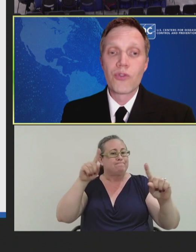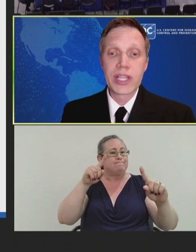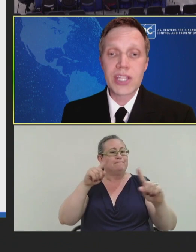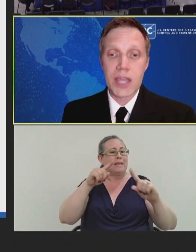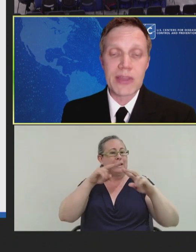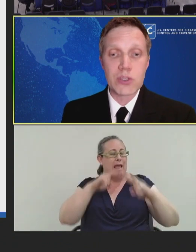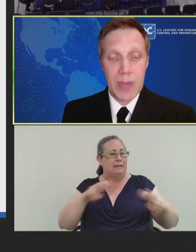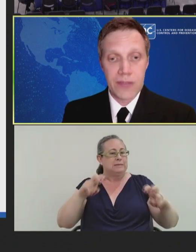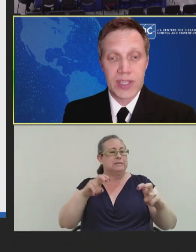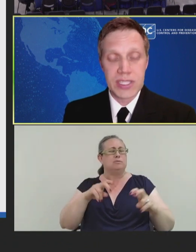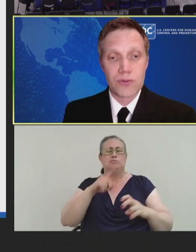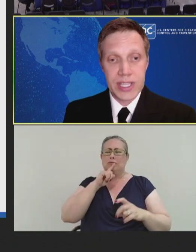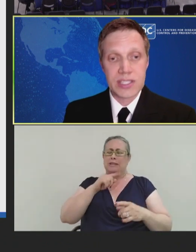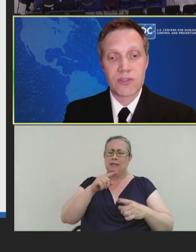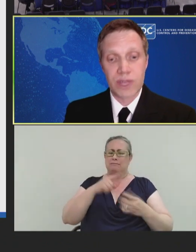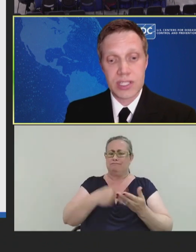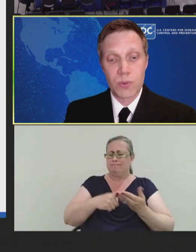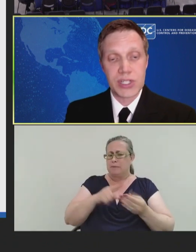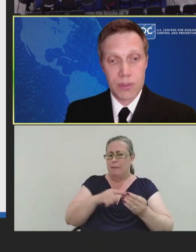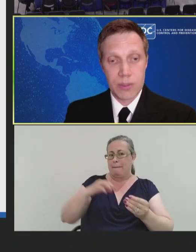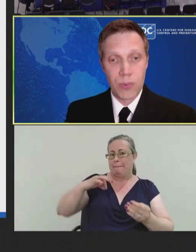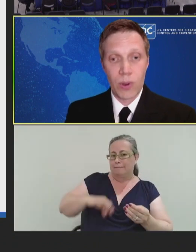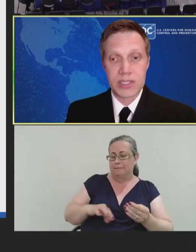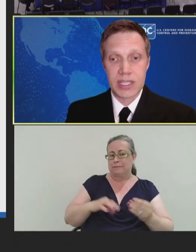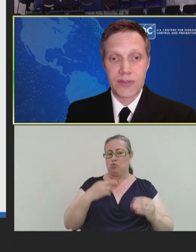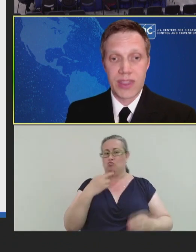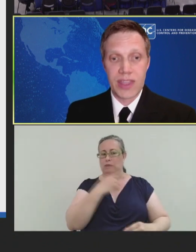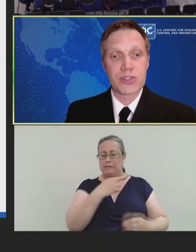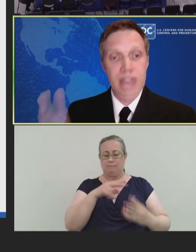really talking about those benefits and risks, which is important given that there's now a